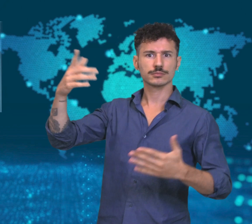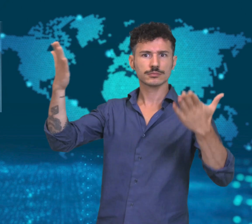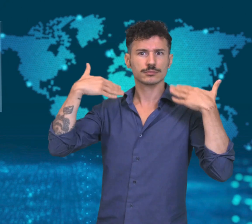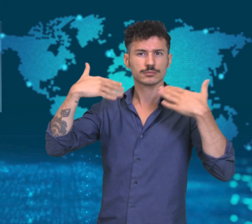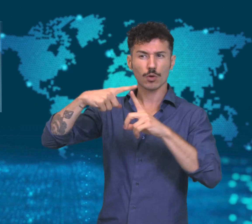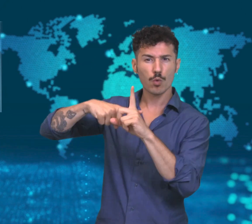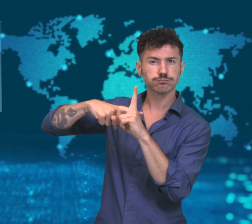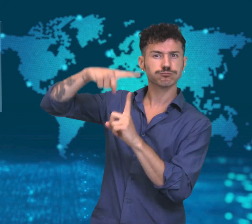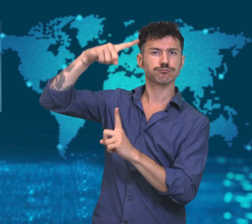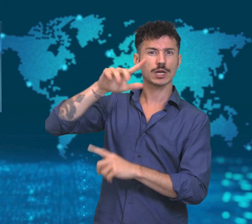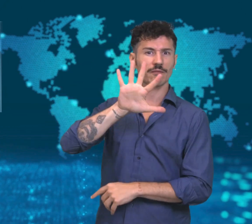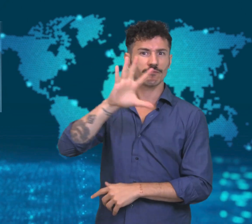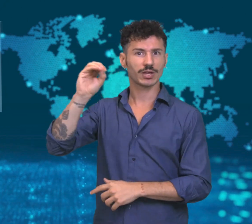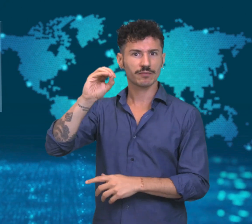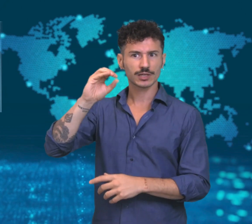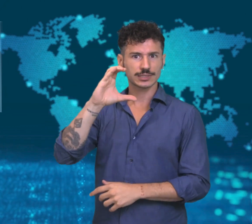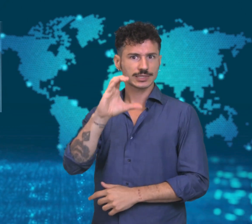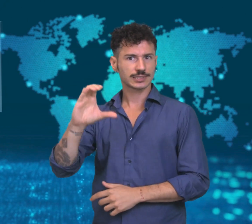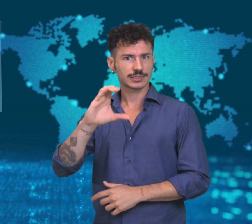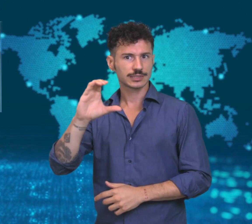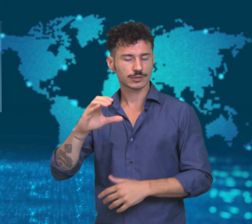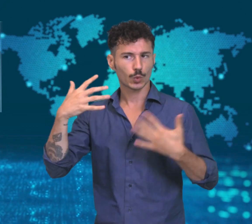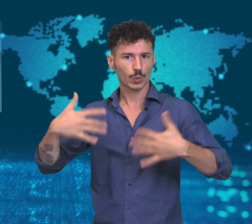reached 50 degrees Celsius.